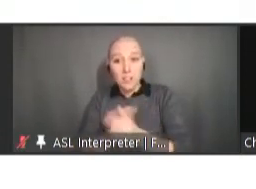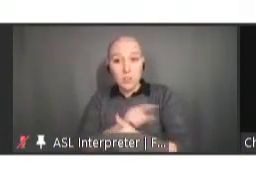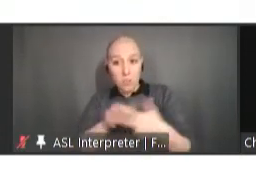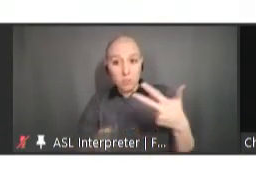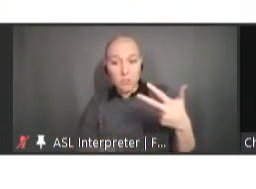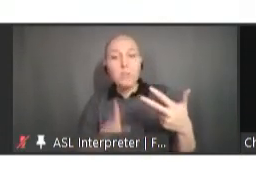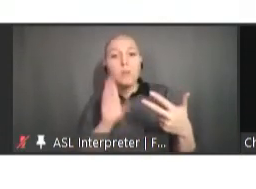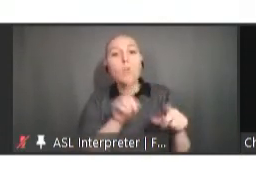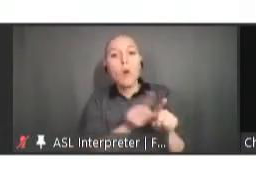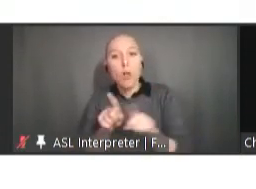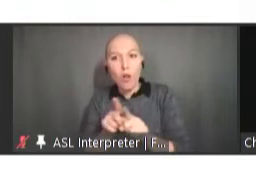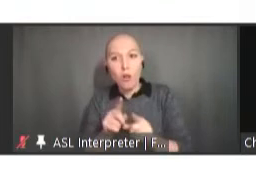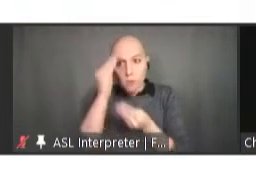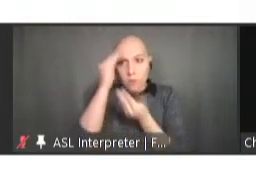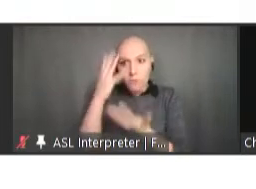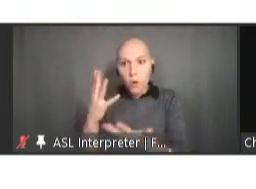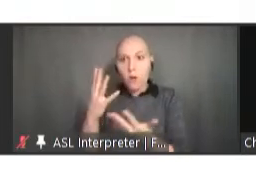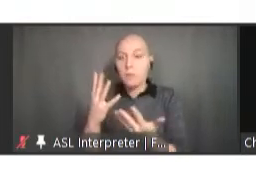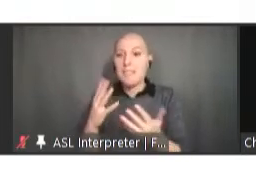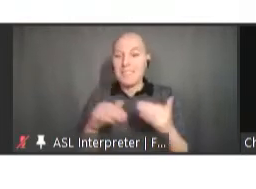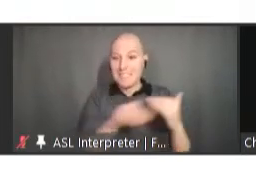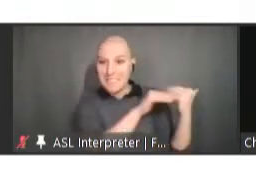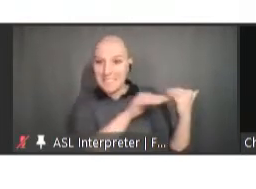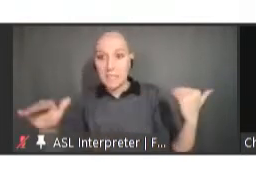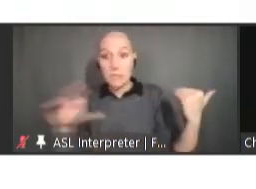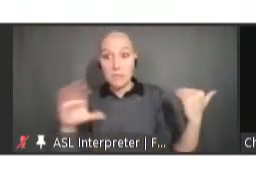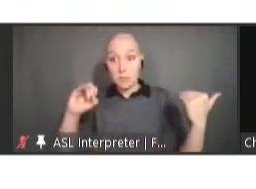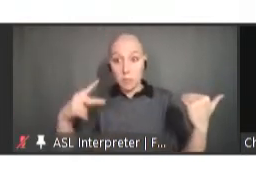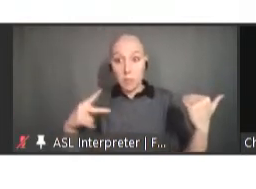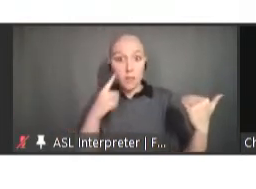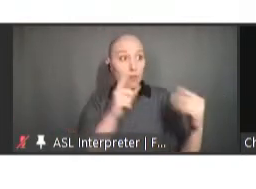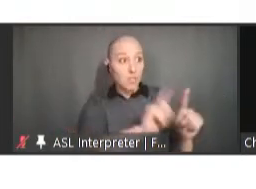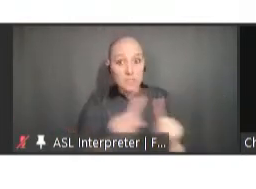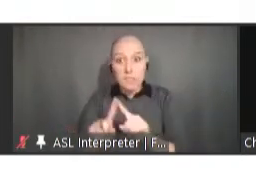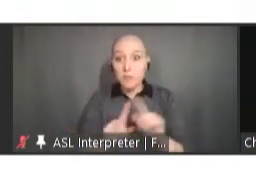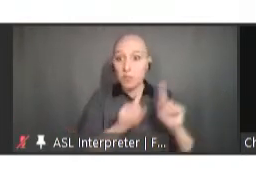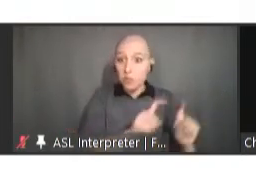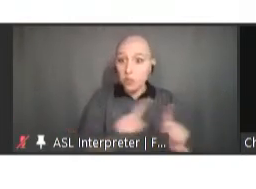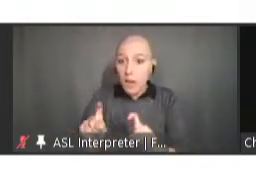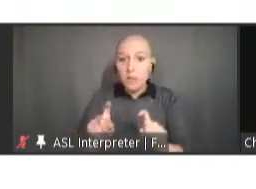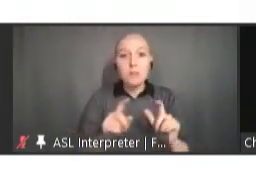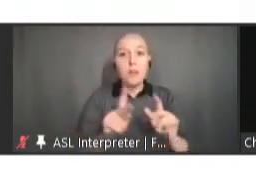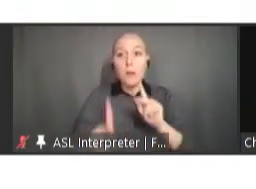of correlates of protection across trials, populations, and vaccines. In addition, this